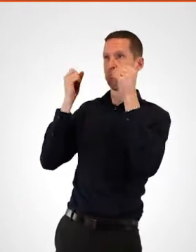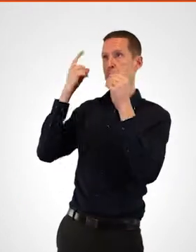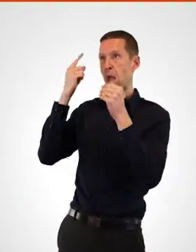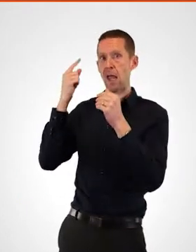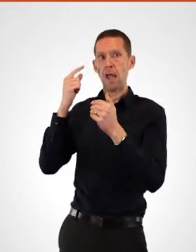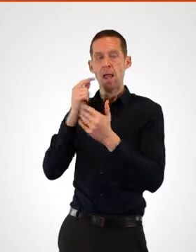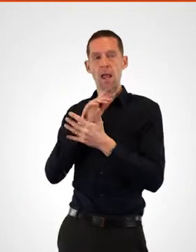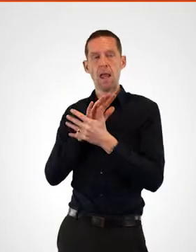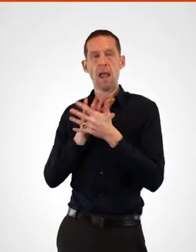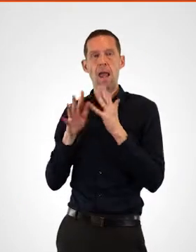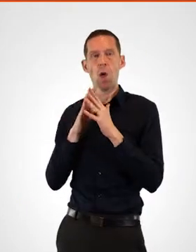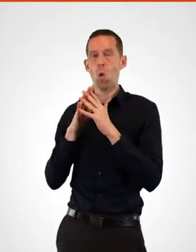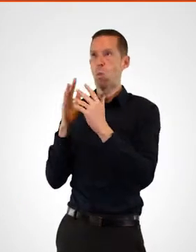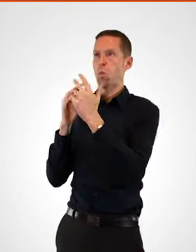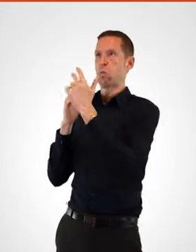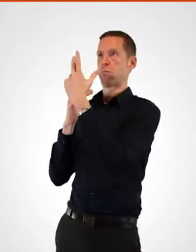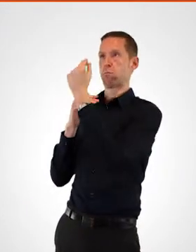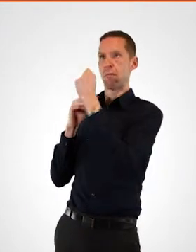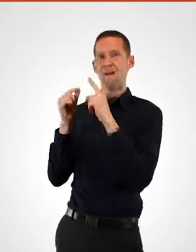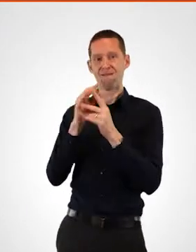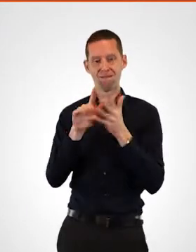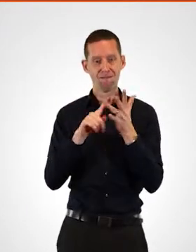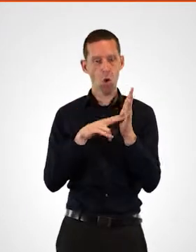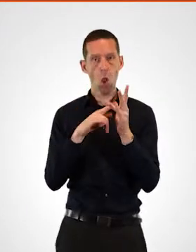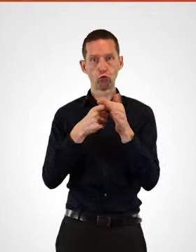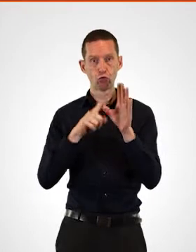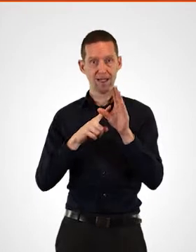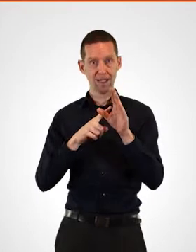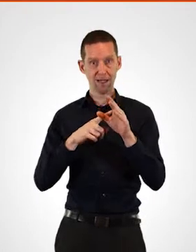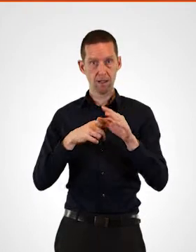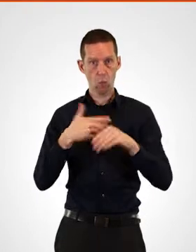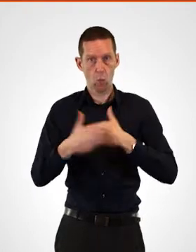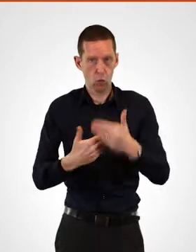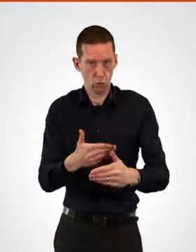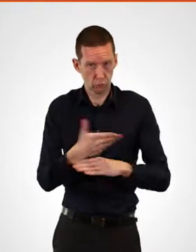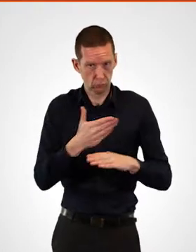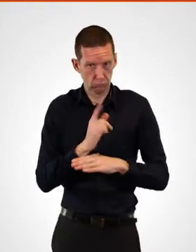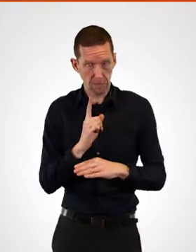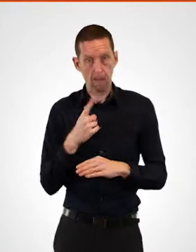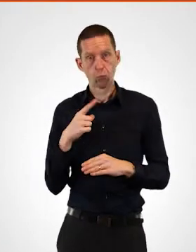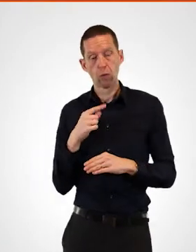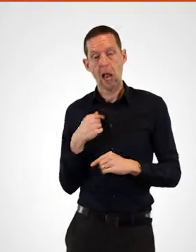of the way that phonology works, because the argument would be that if they can do this